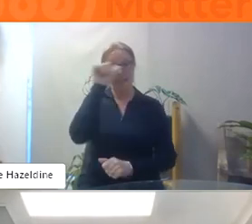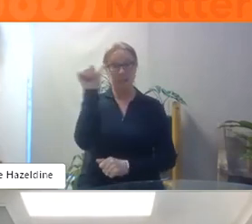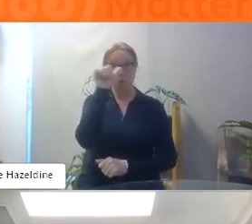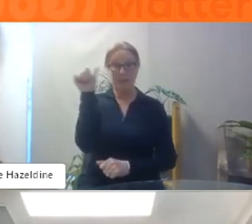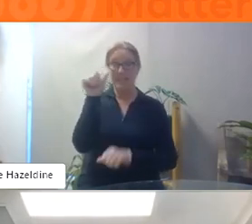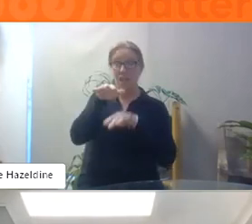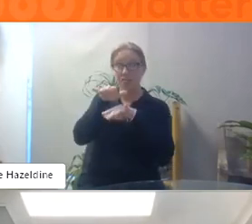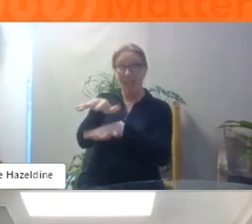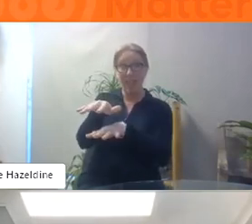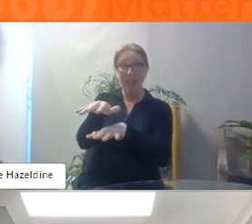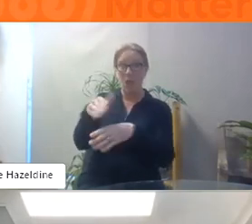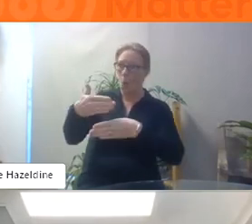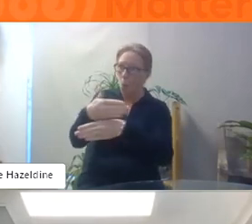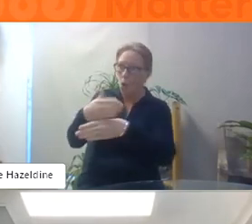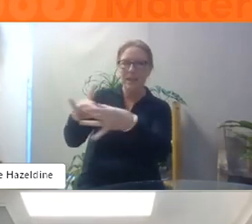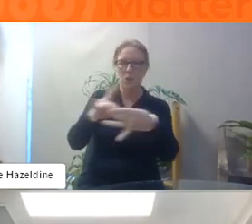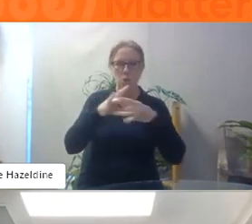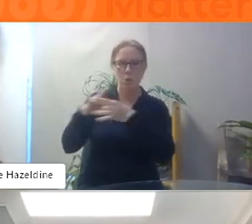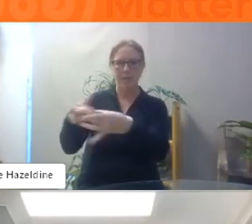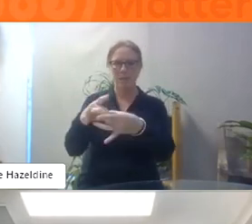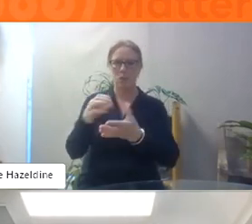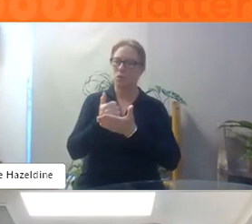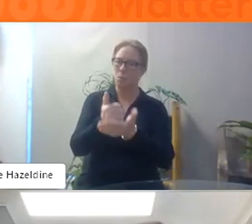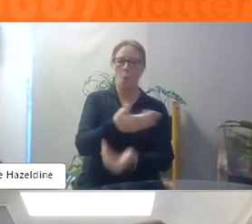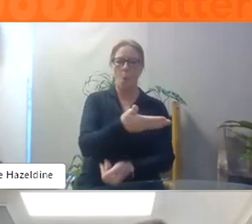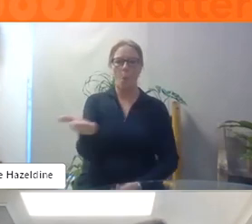there working together to support all children, and I think that's